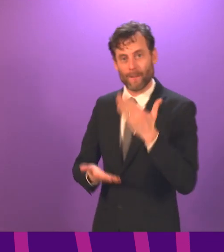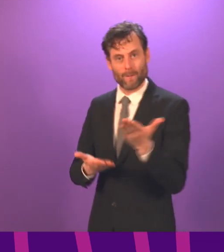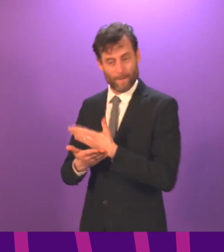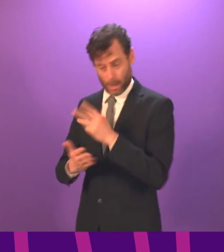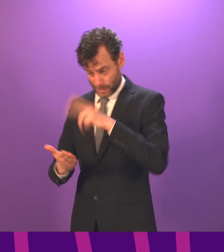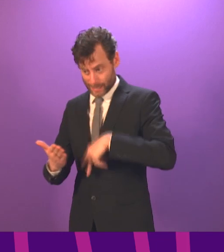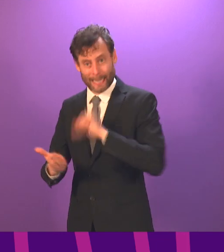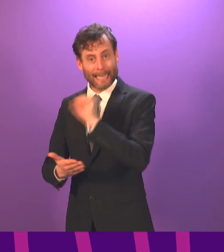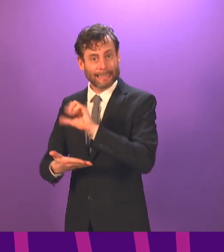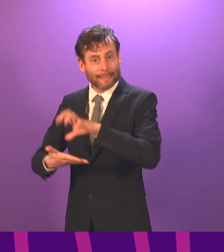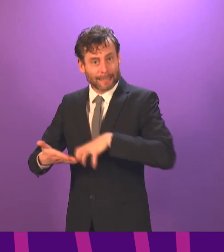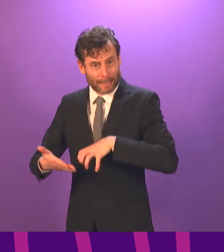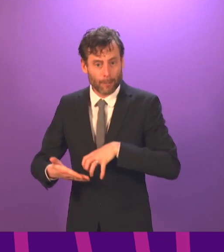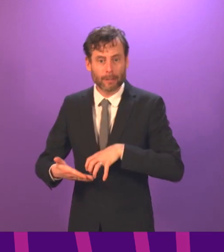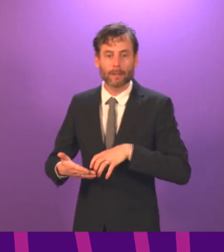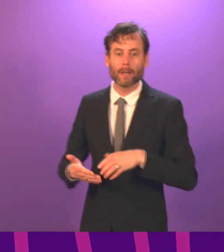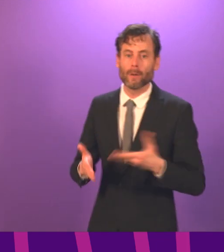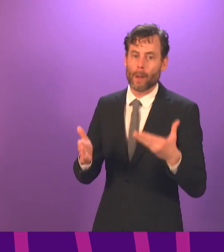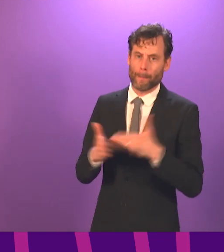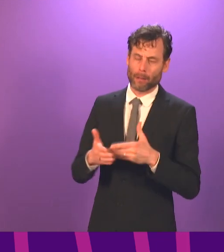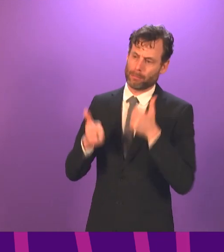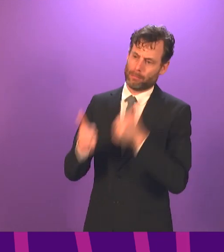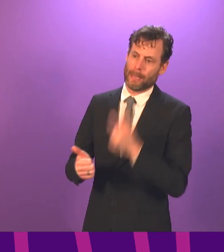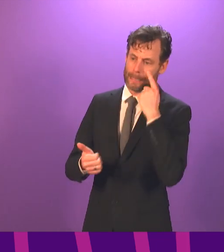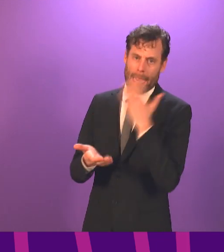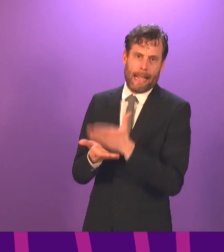sight of his statement, and I welcome the clarity with which he outlined the situation.